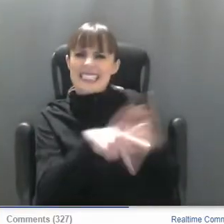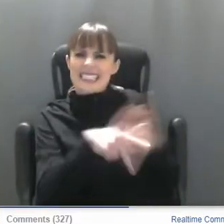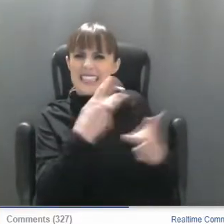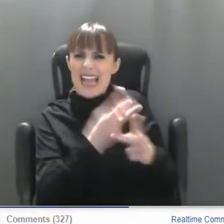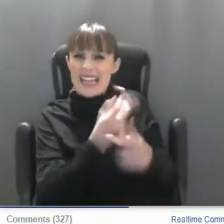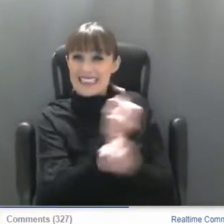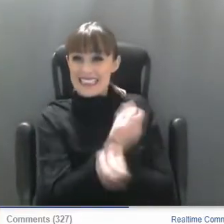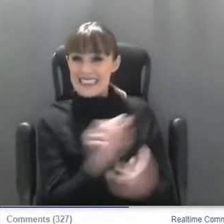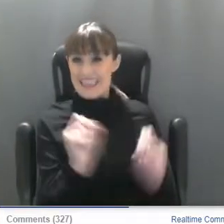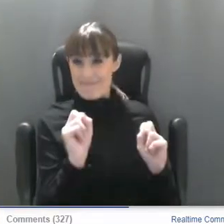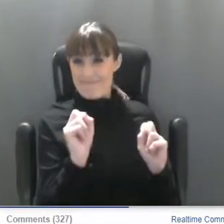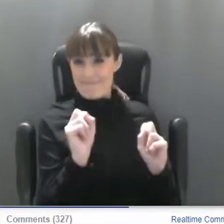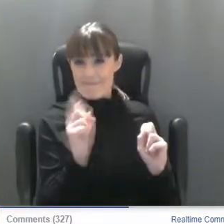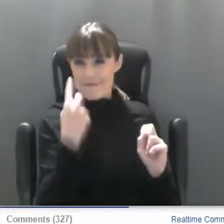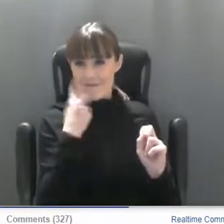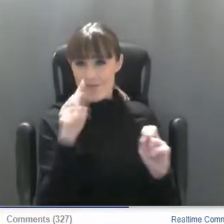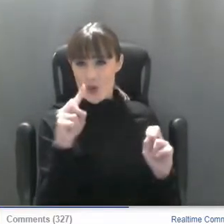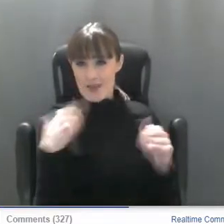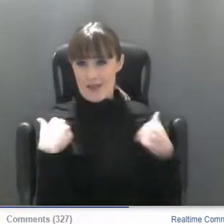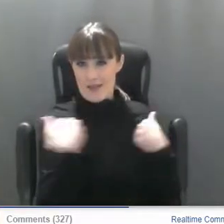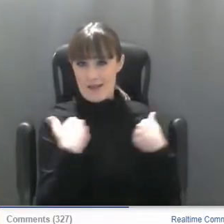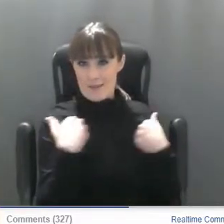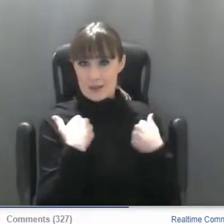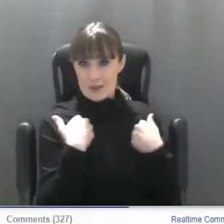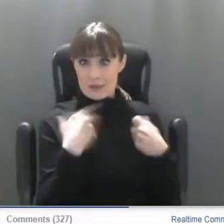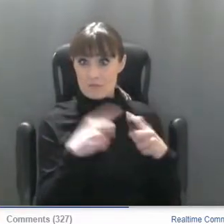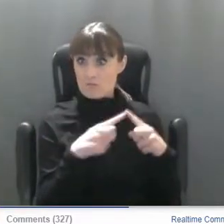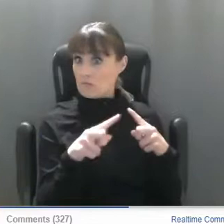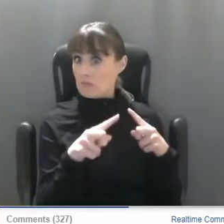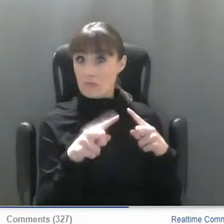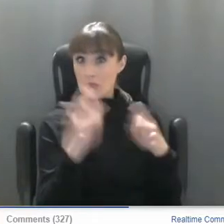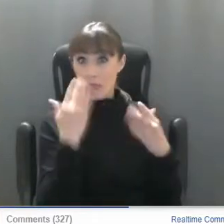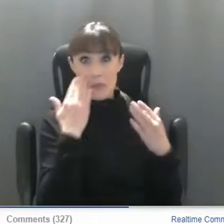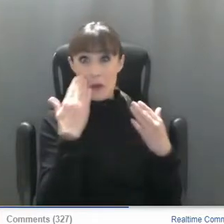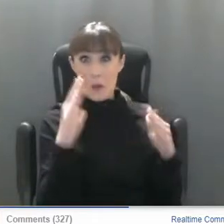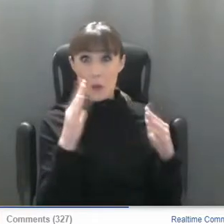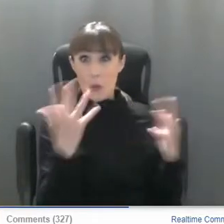put me on the spot, and I don't know what it is, but we have been very careful